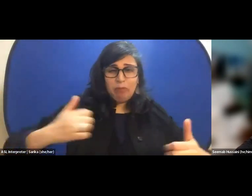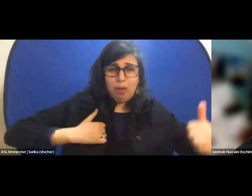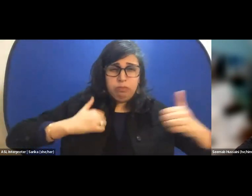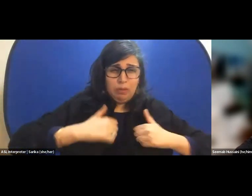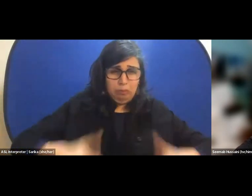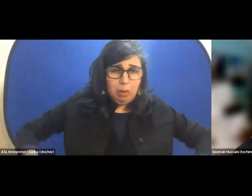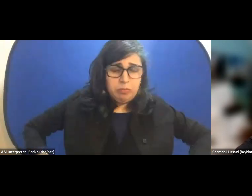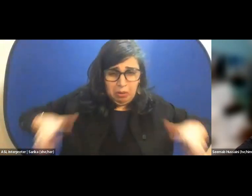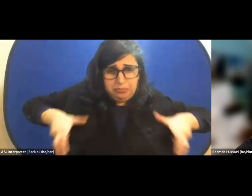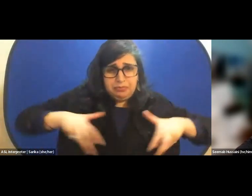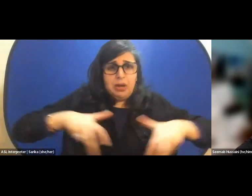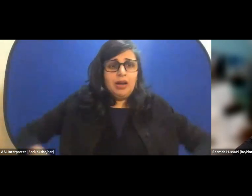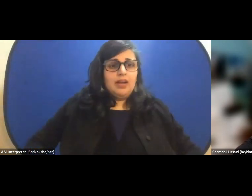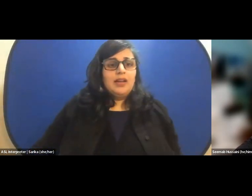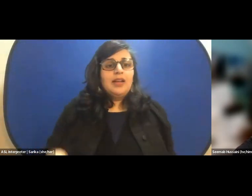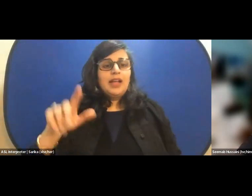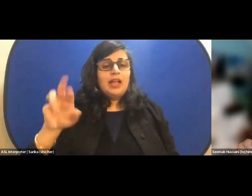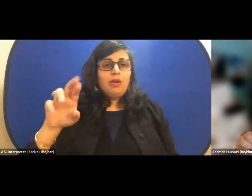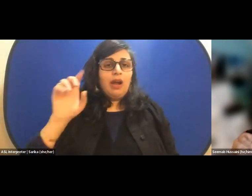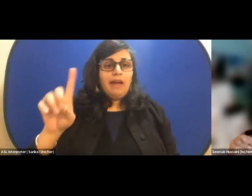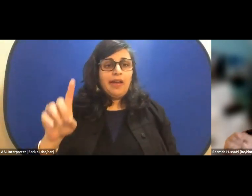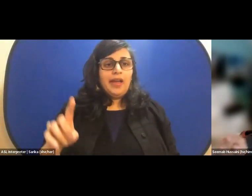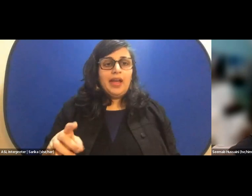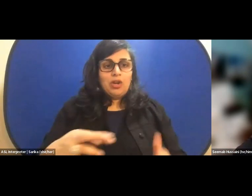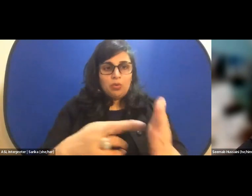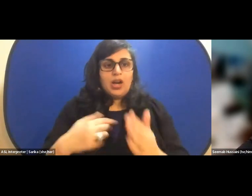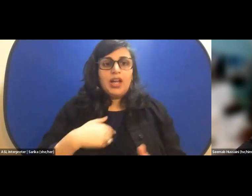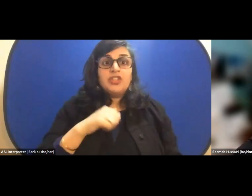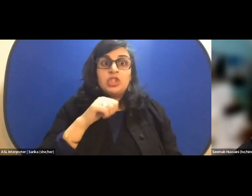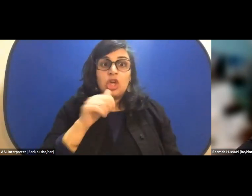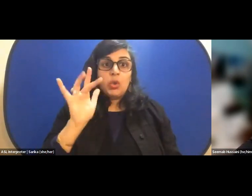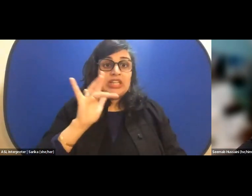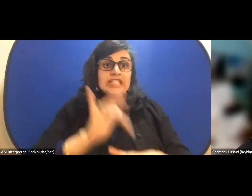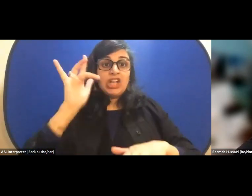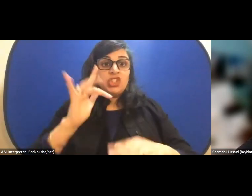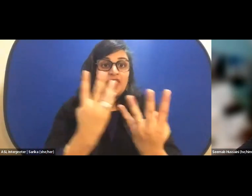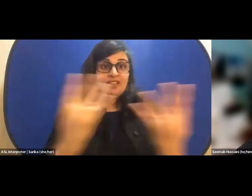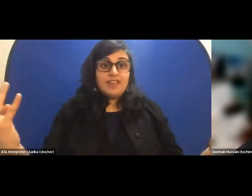stacking the most heavily equipped police on the other side. And a long range